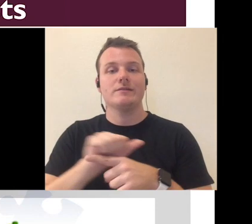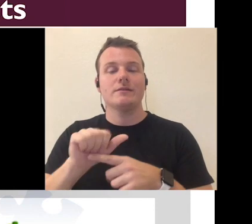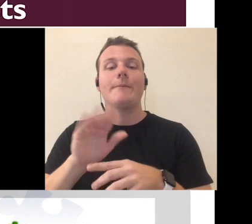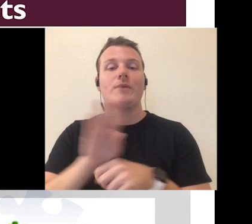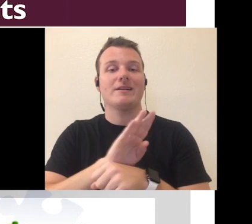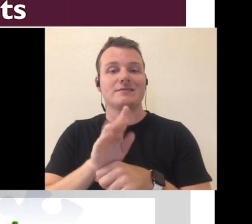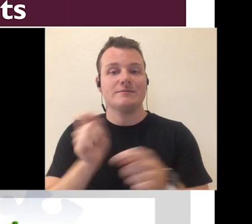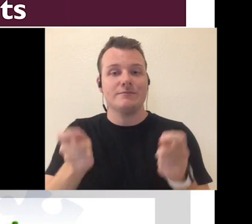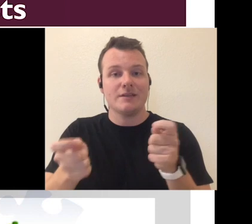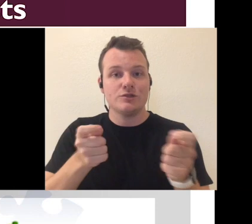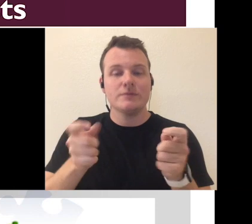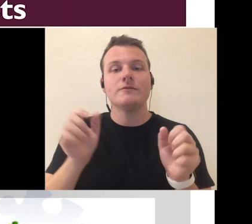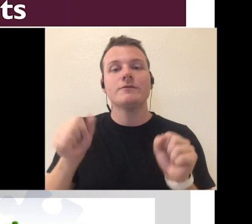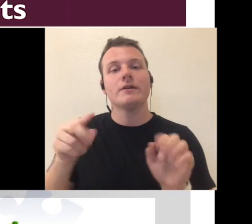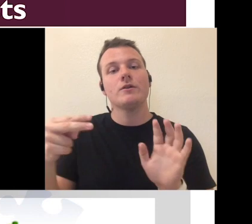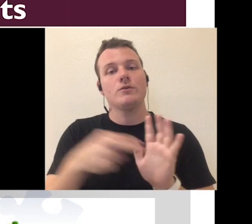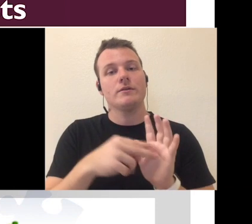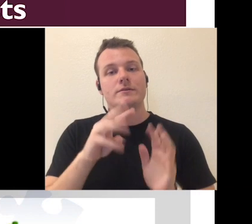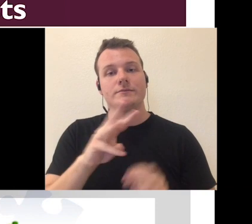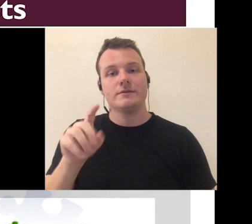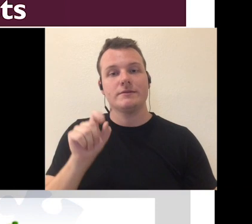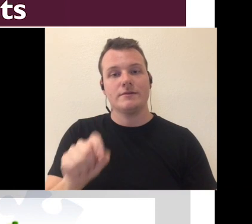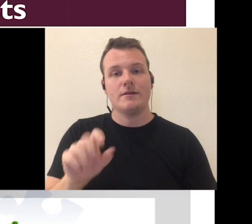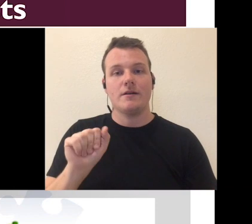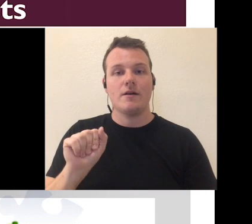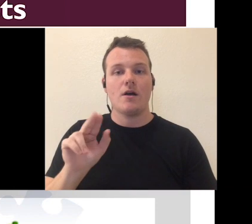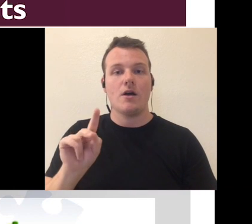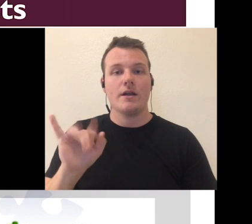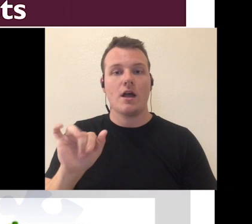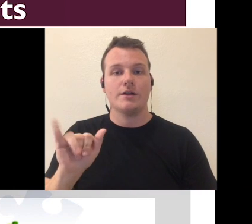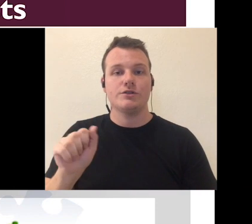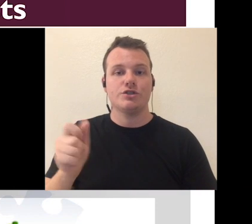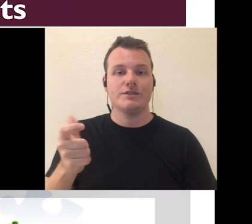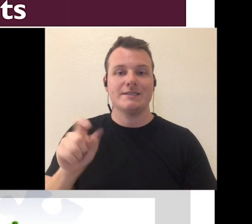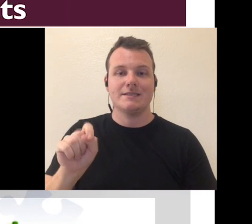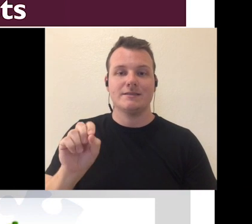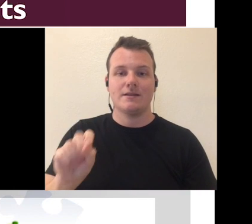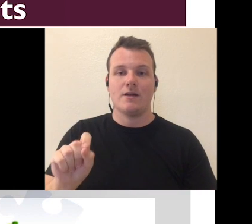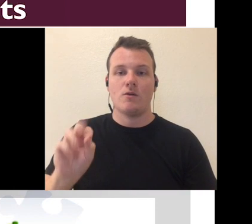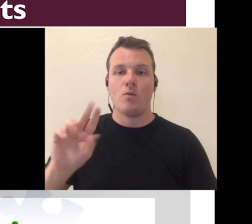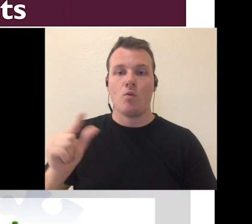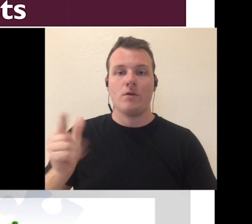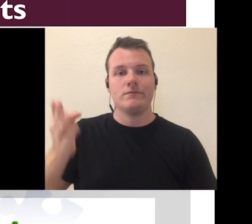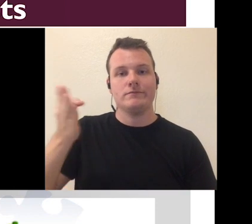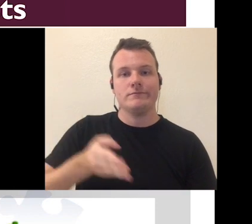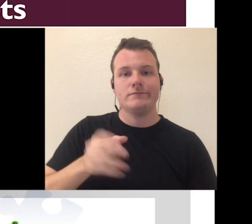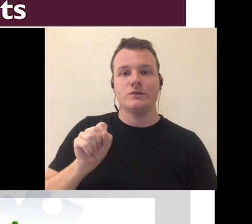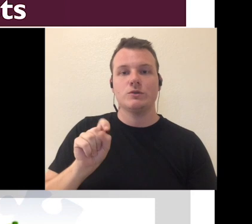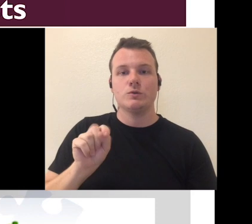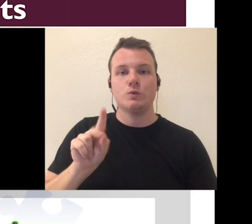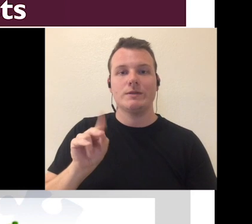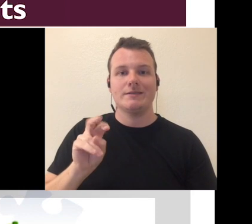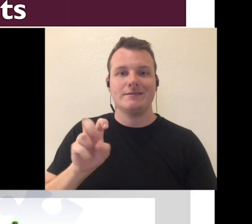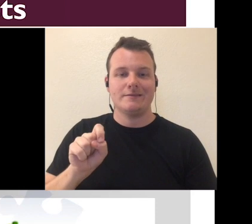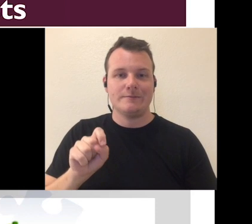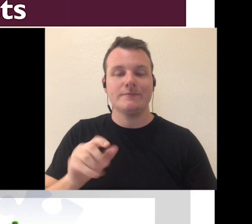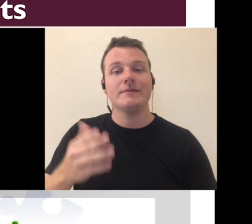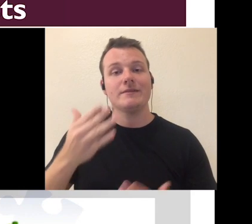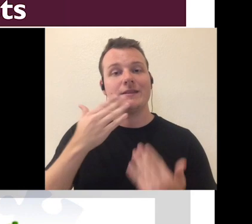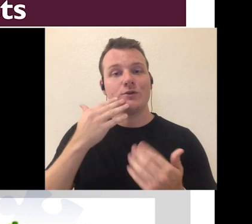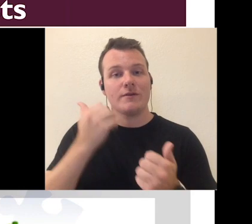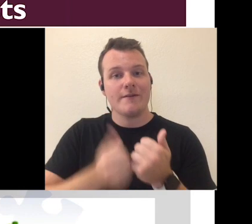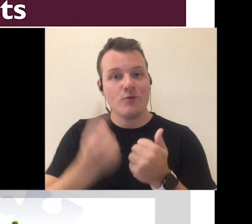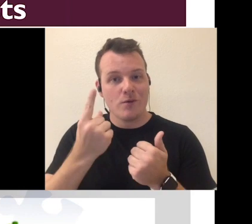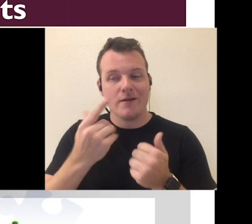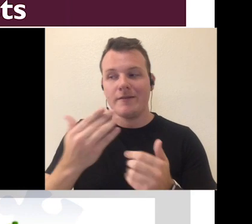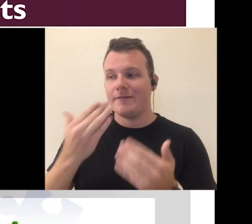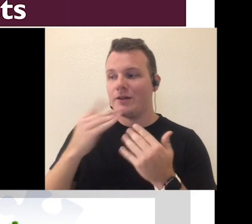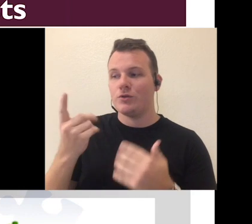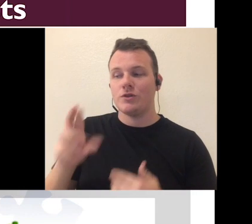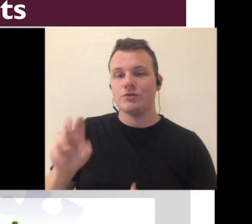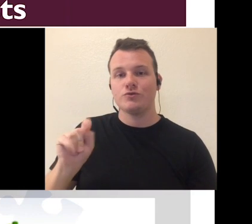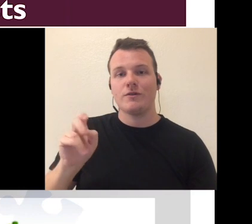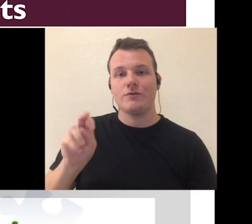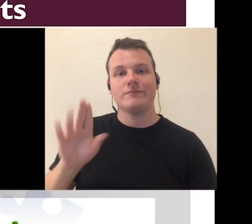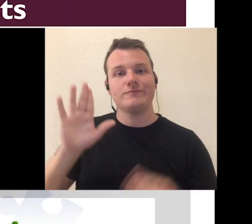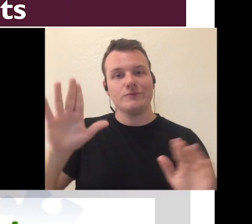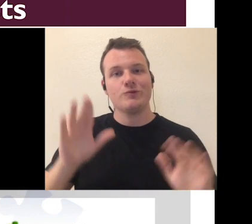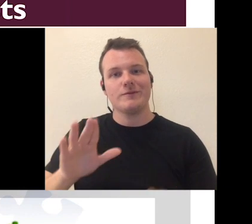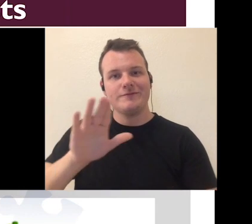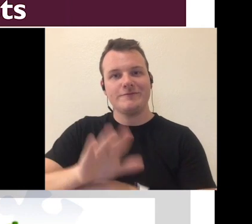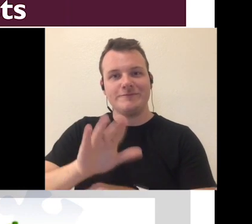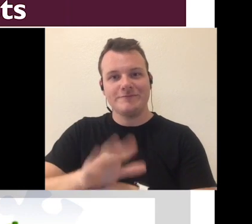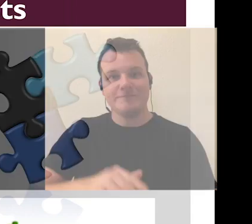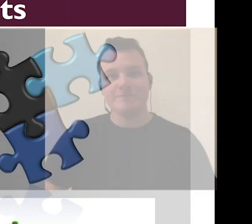management webinars and to register please visit www.audiologist.org/student